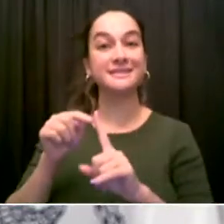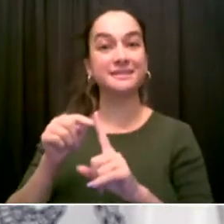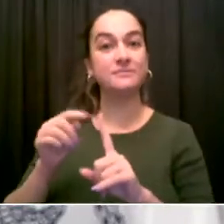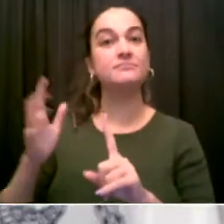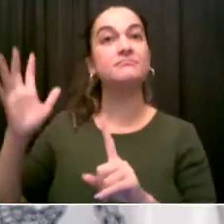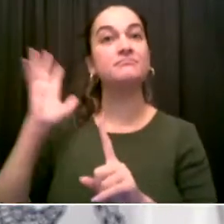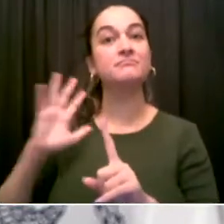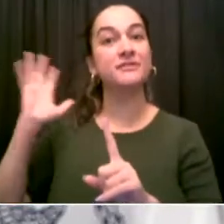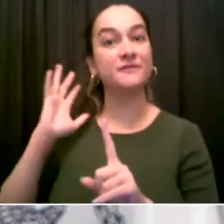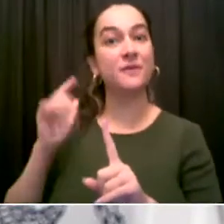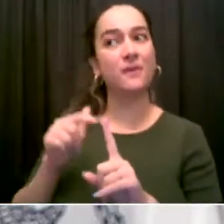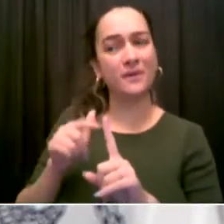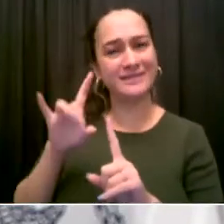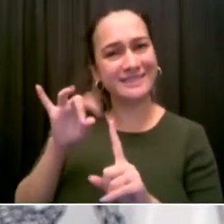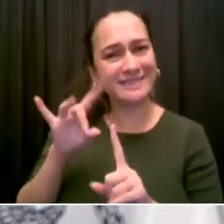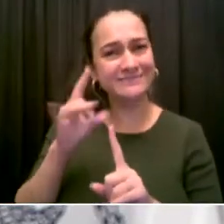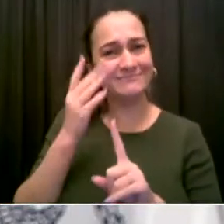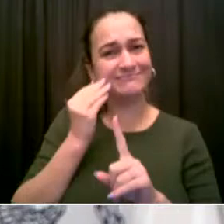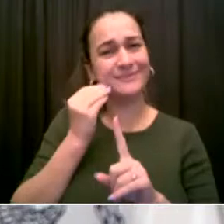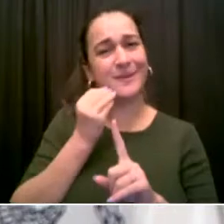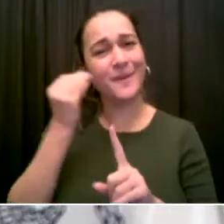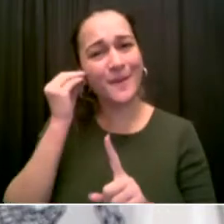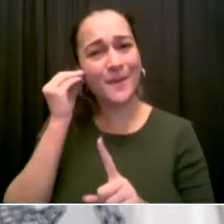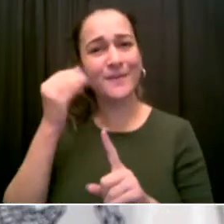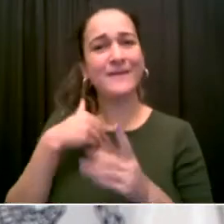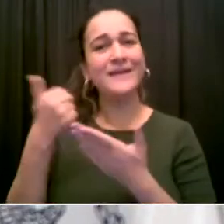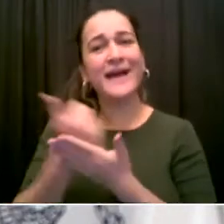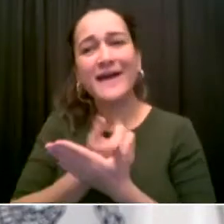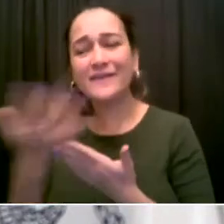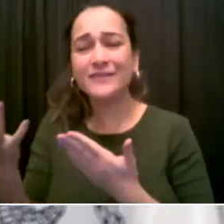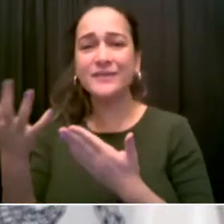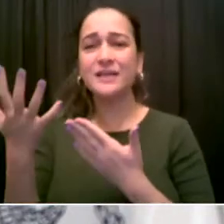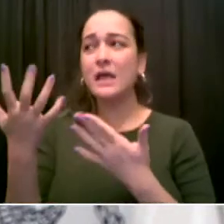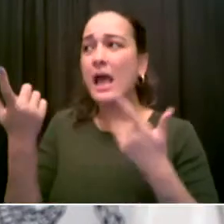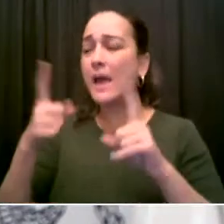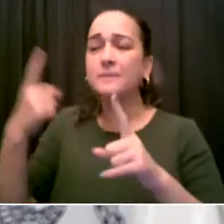FROMA NORMAL LIFE WHERE THEY HAD A HOME AND ETHY DENEDU P ON THE SEETRTS. WE NEED TO REVERSE THE